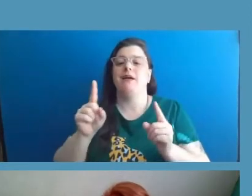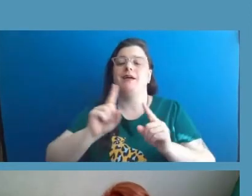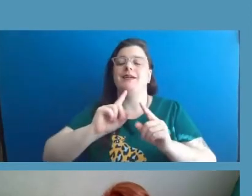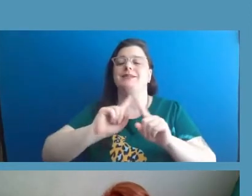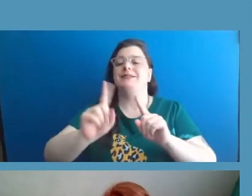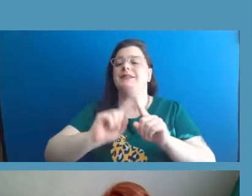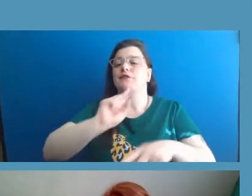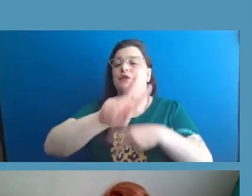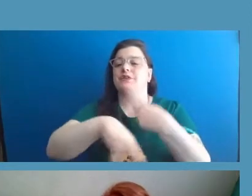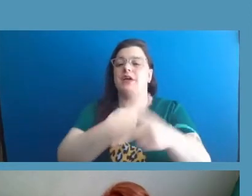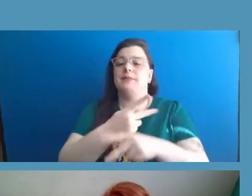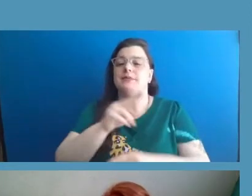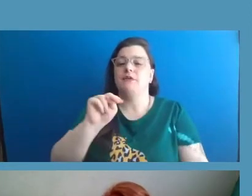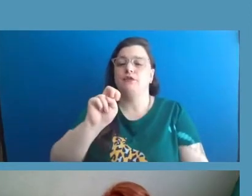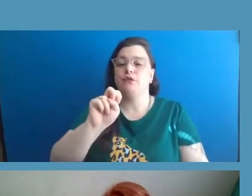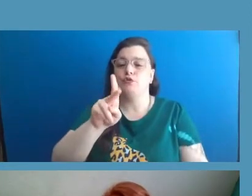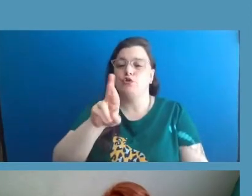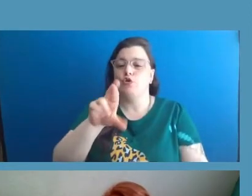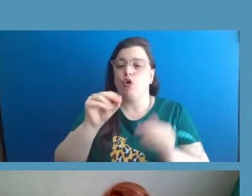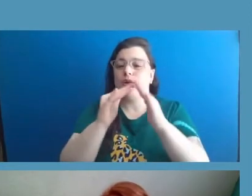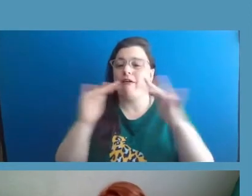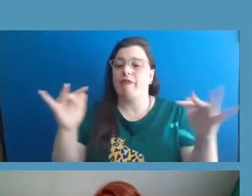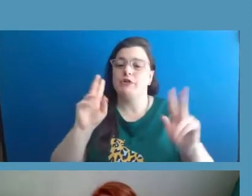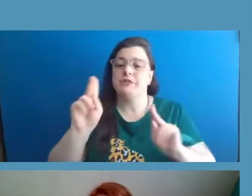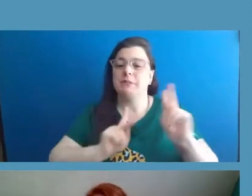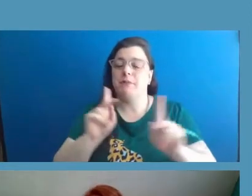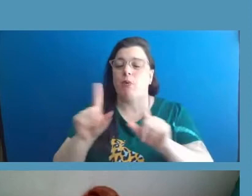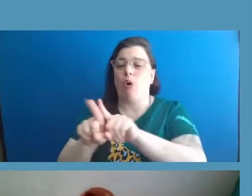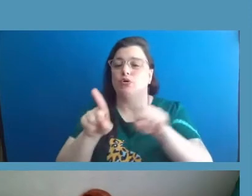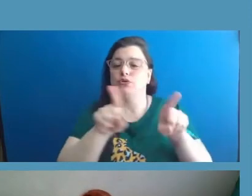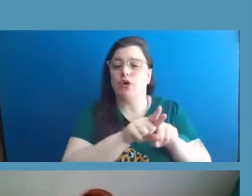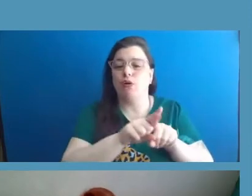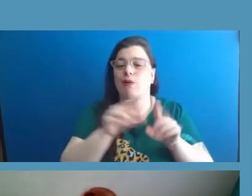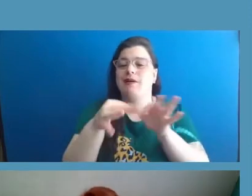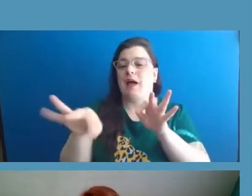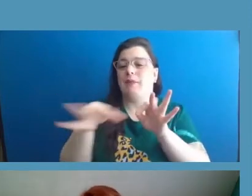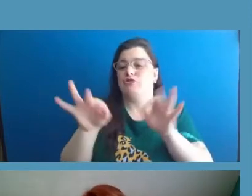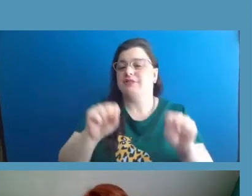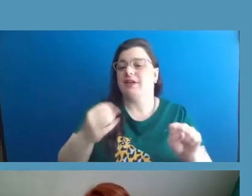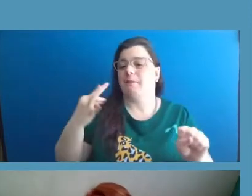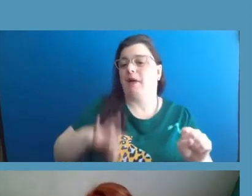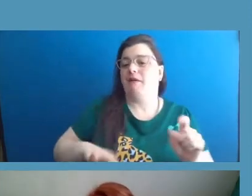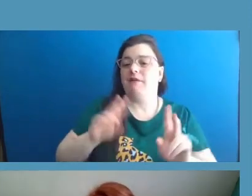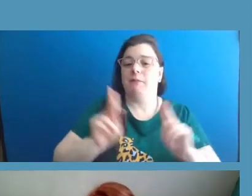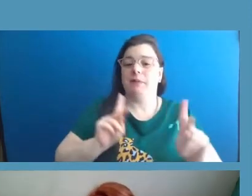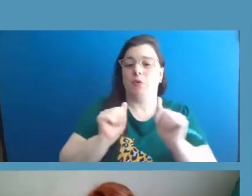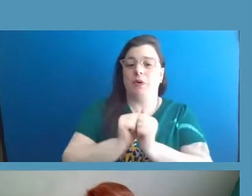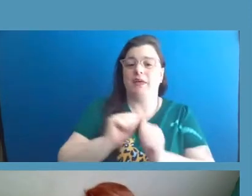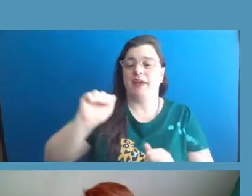to not only deaf people but different kinds of neurodiverse people and captions can